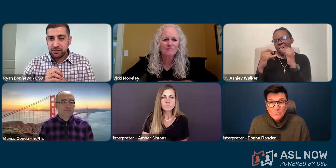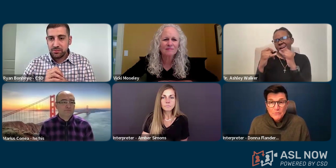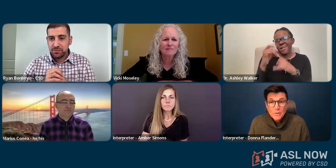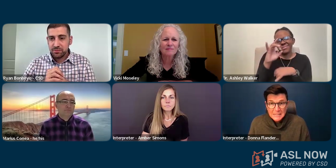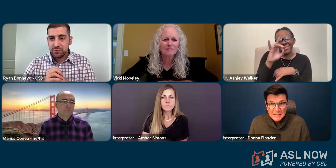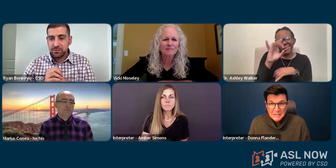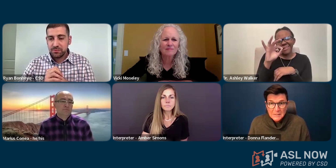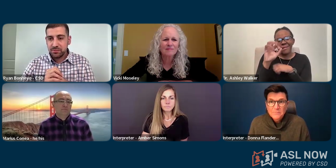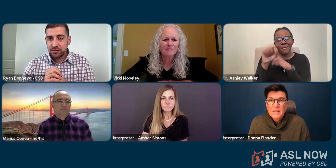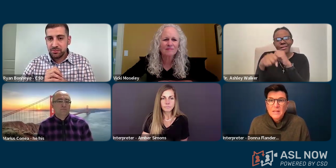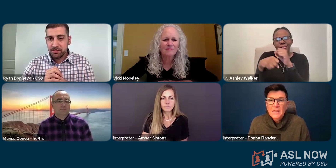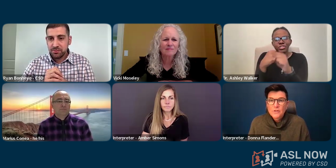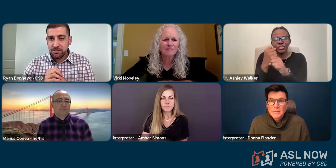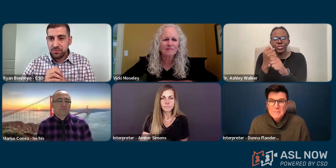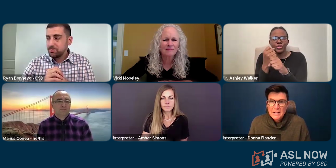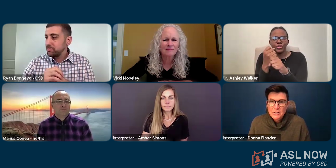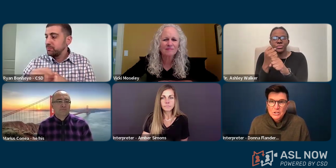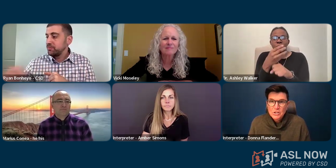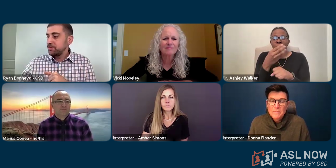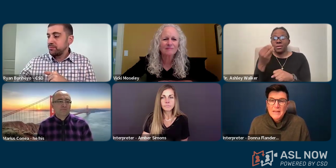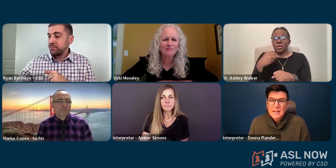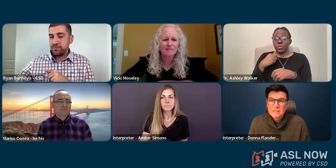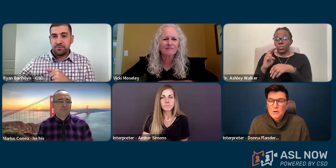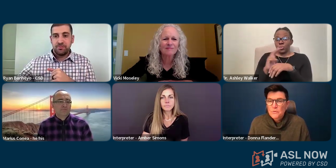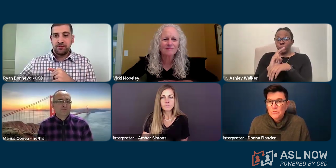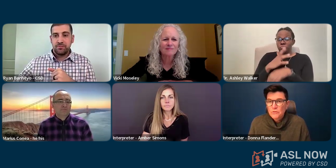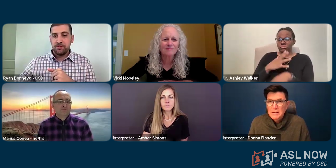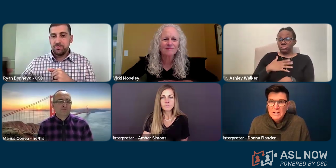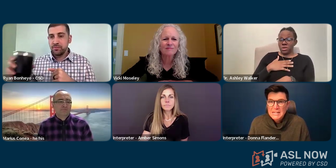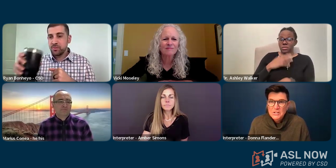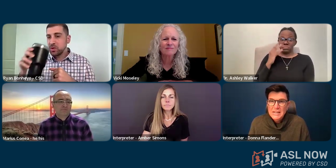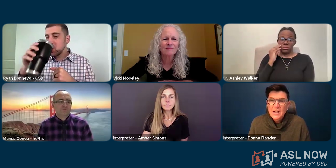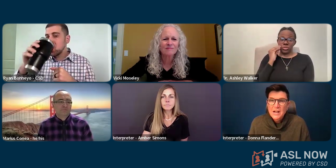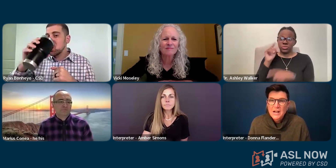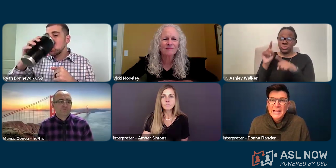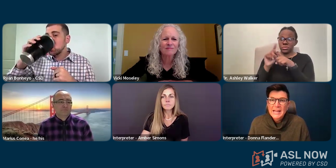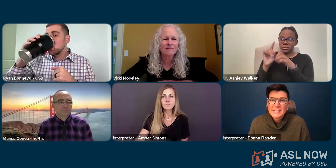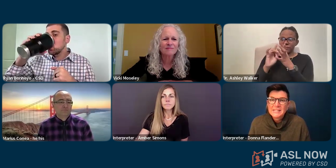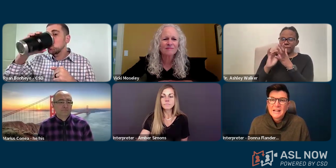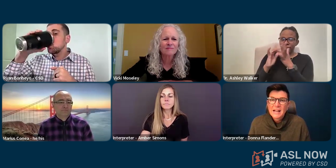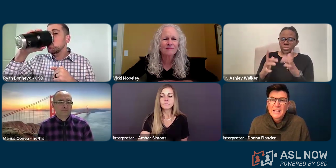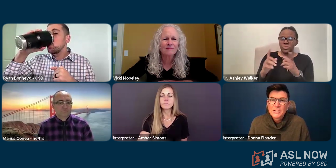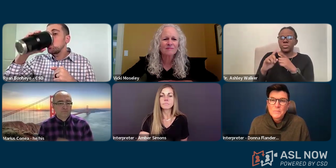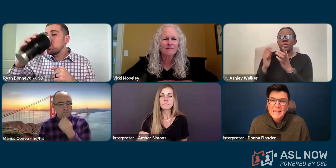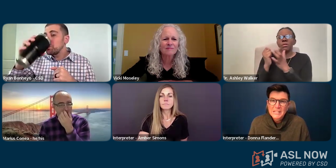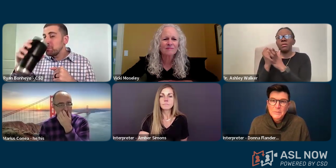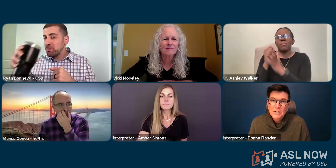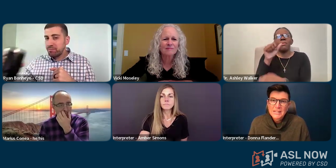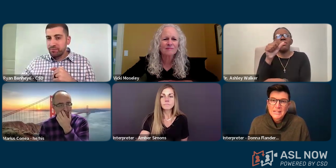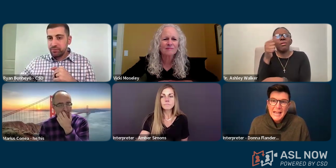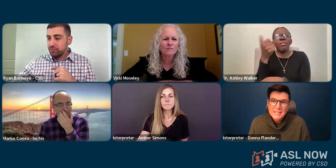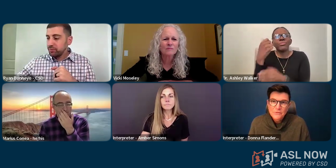I am a pharmacist and a pharmacy manager. I've been that so for eight or nine years now, and I use my experience